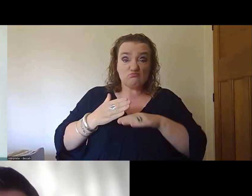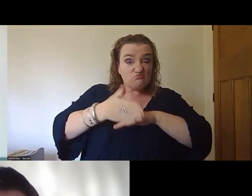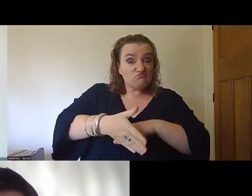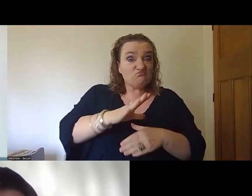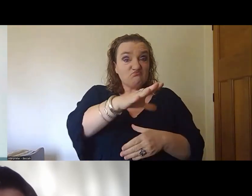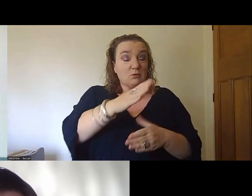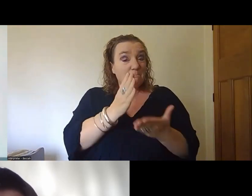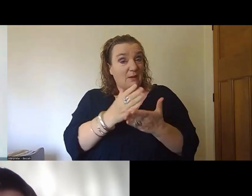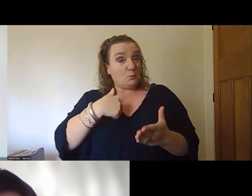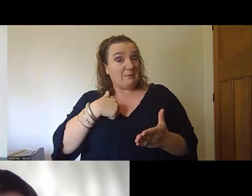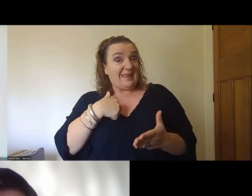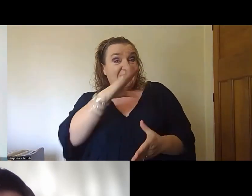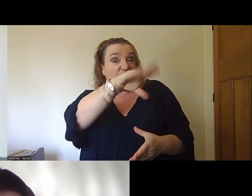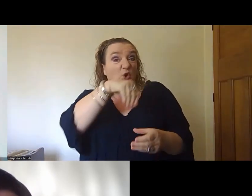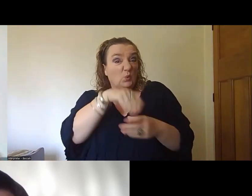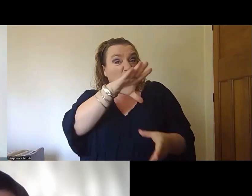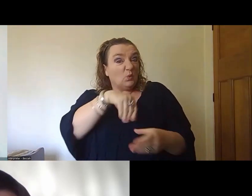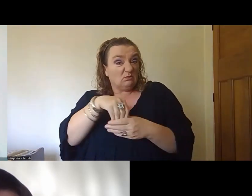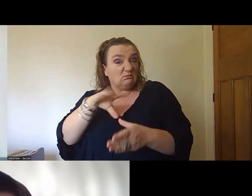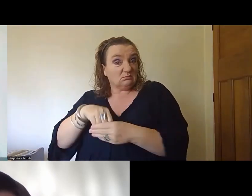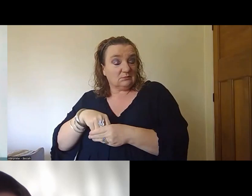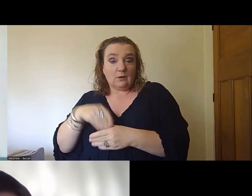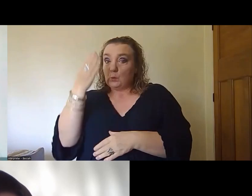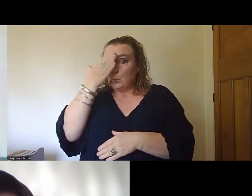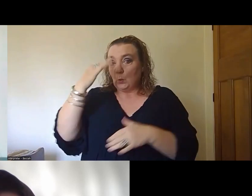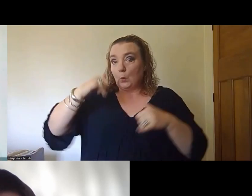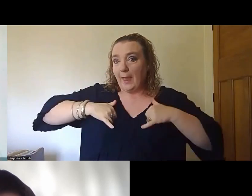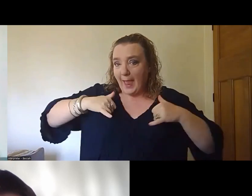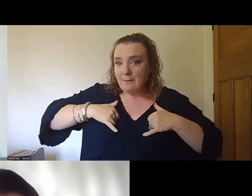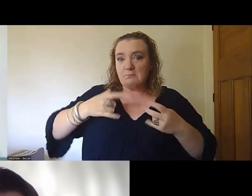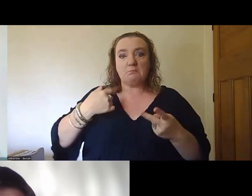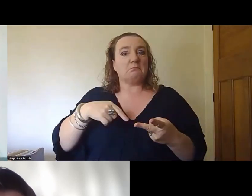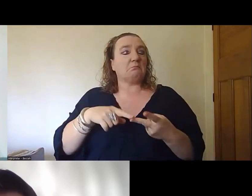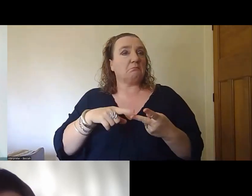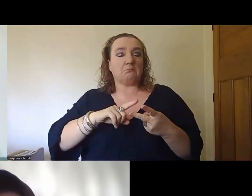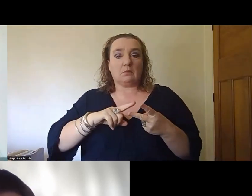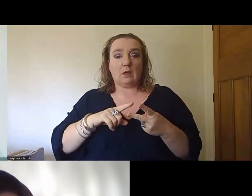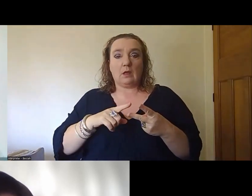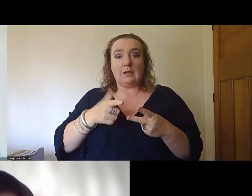in absolutely everything we did. Like I went on school camps with the help of a teacher aid.